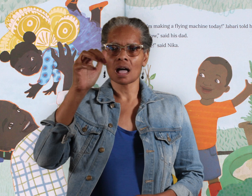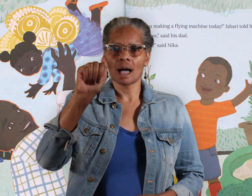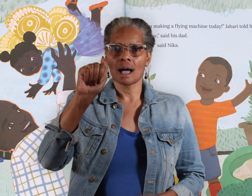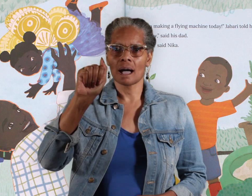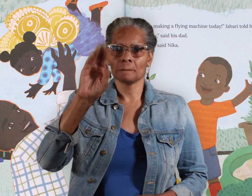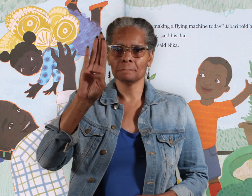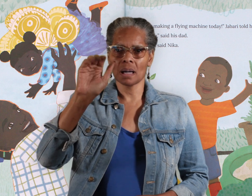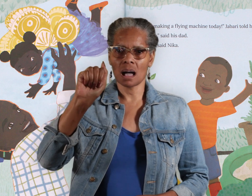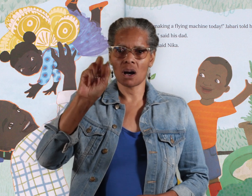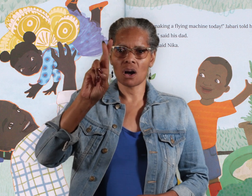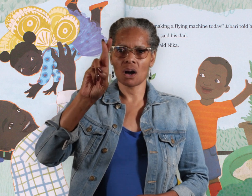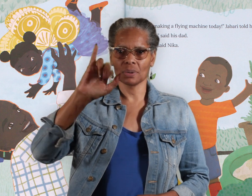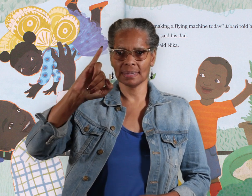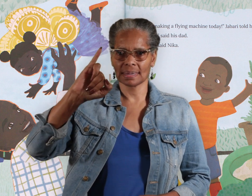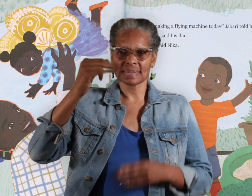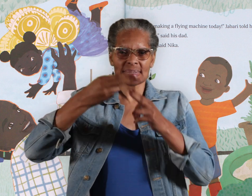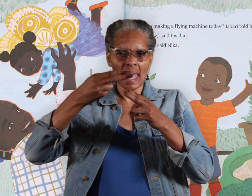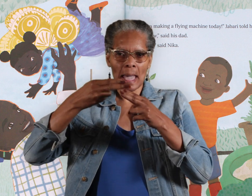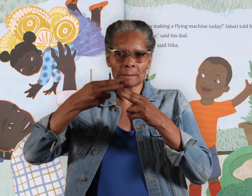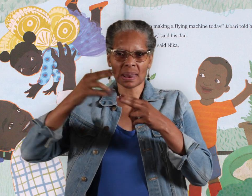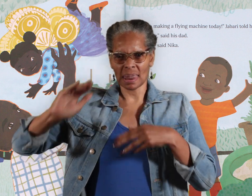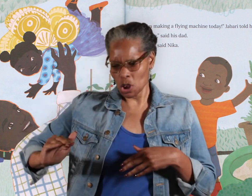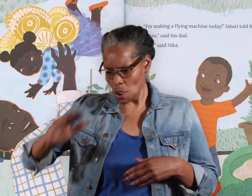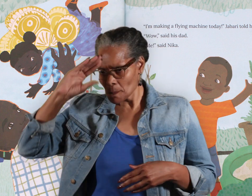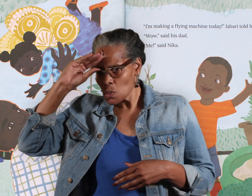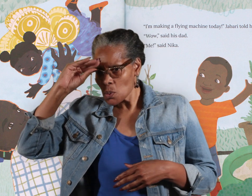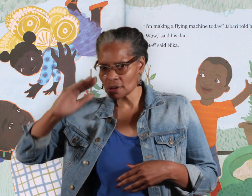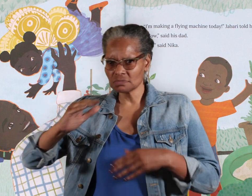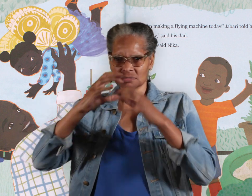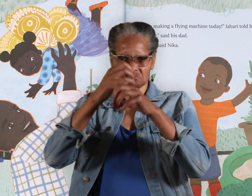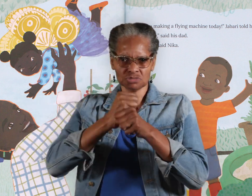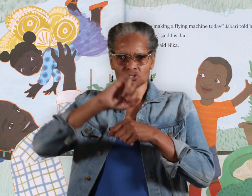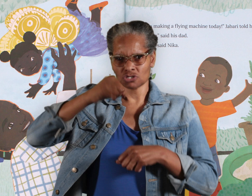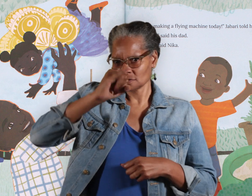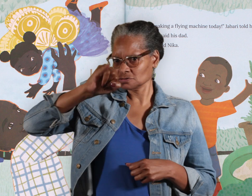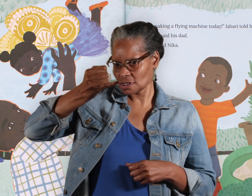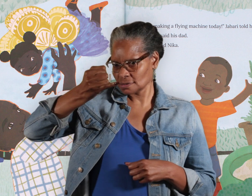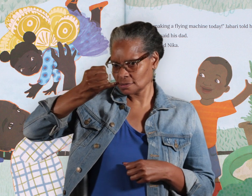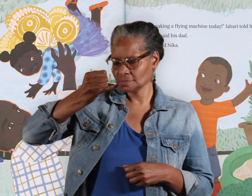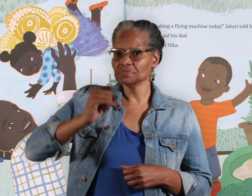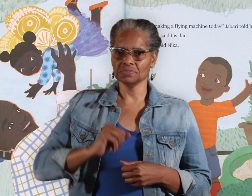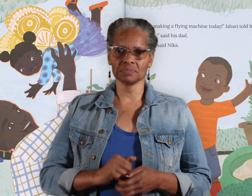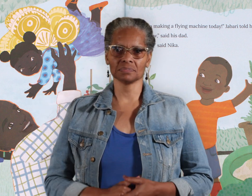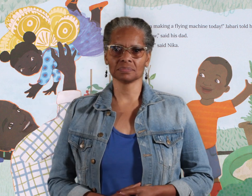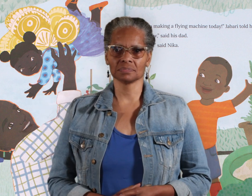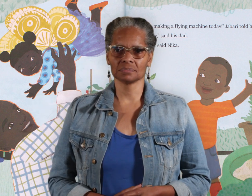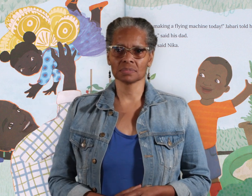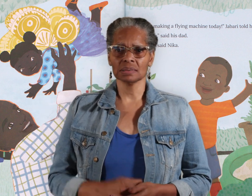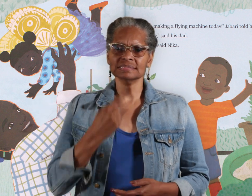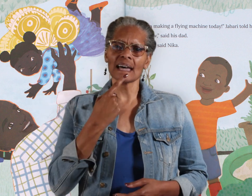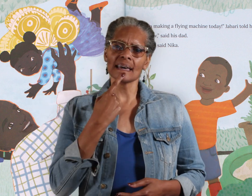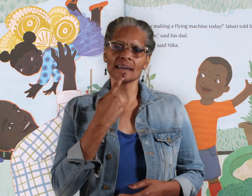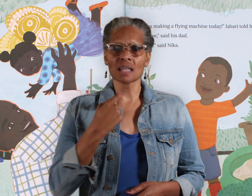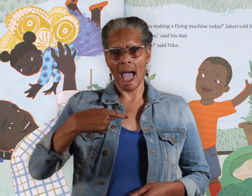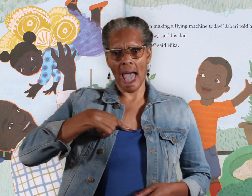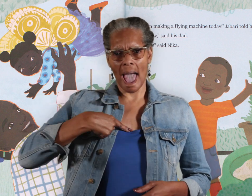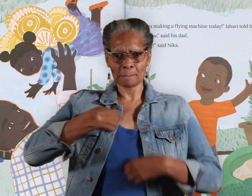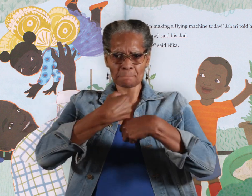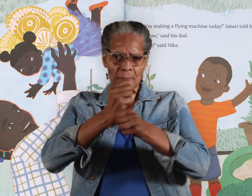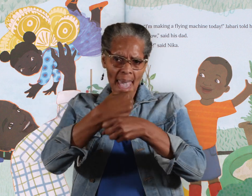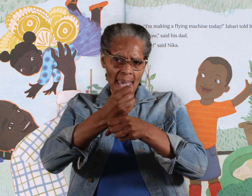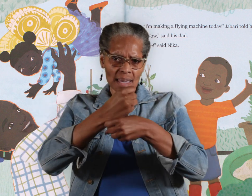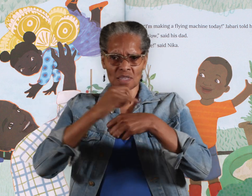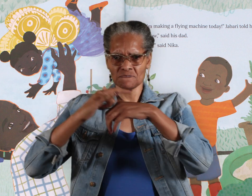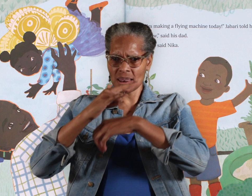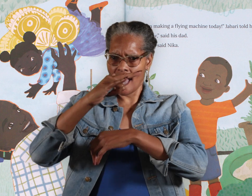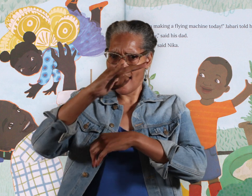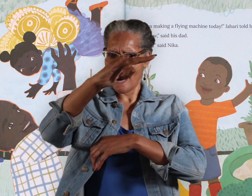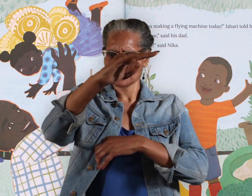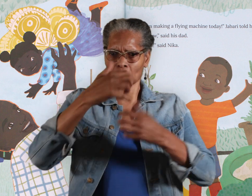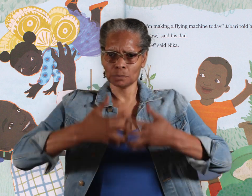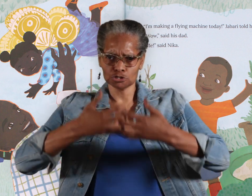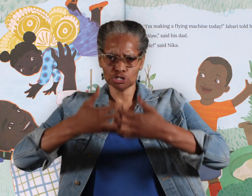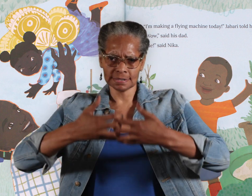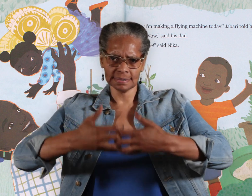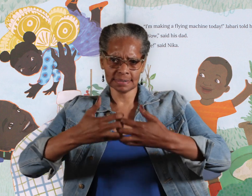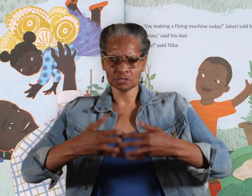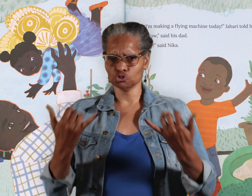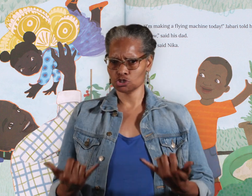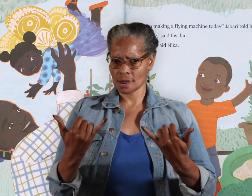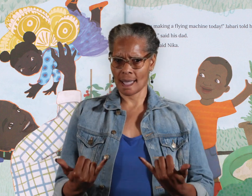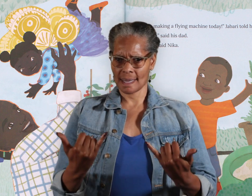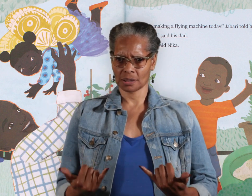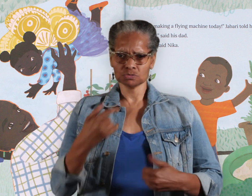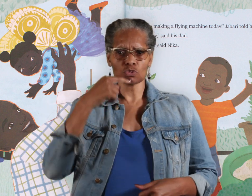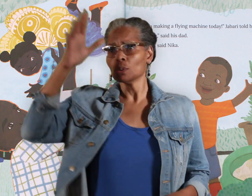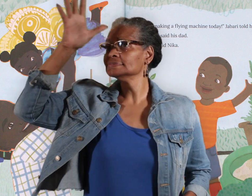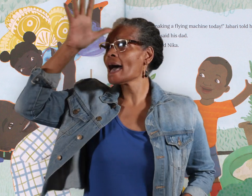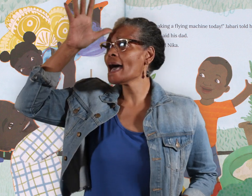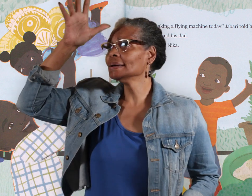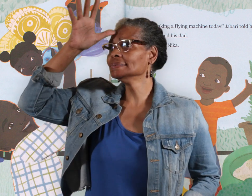"I'm making a flying machine today," Jabari told his dad.